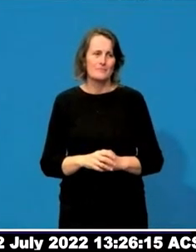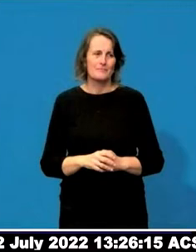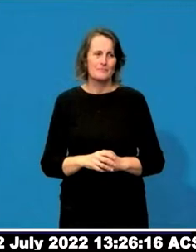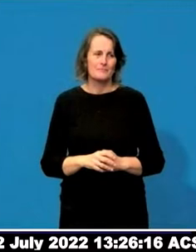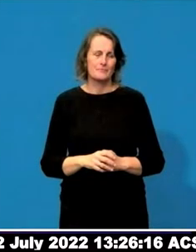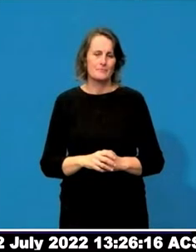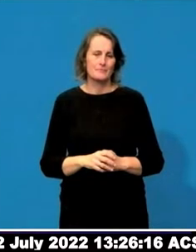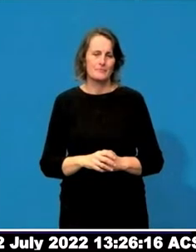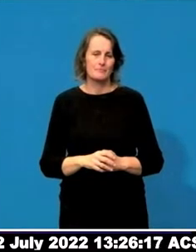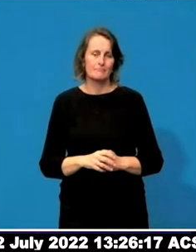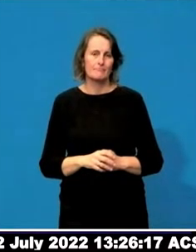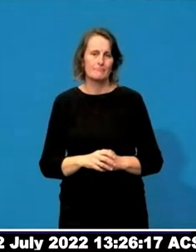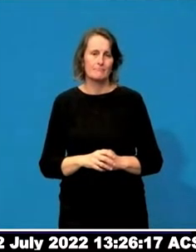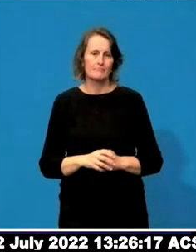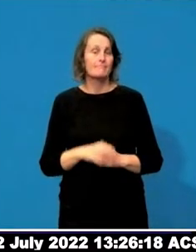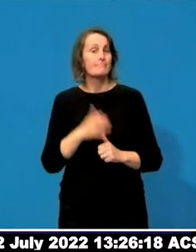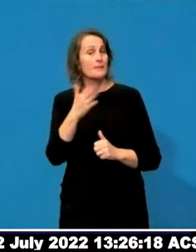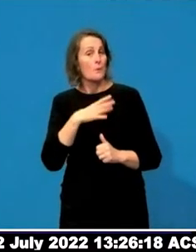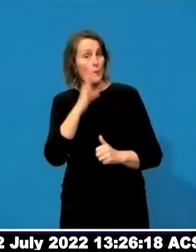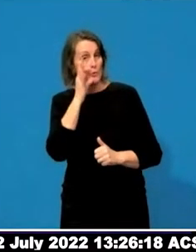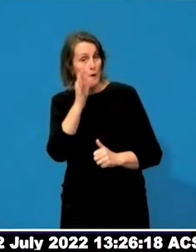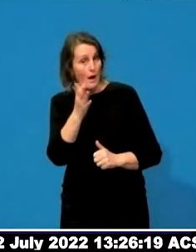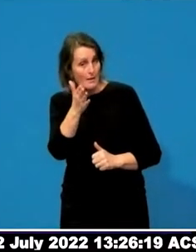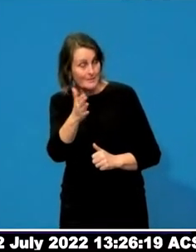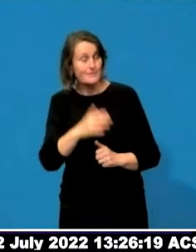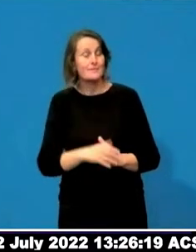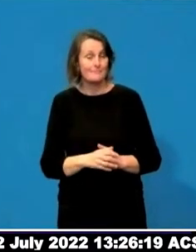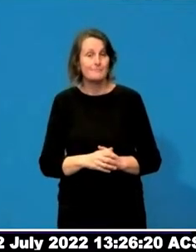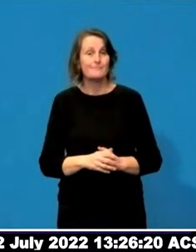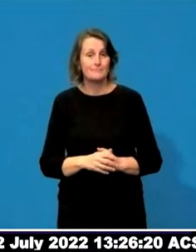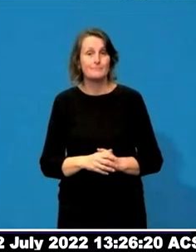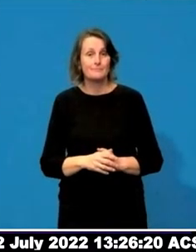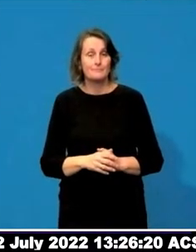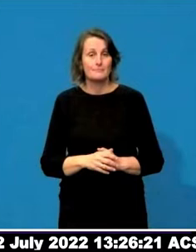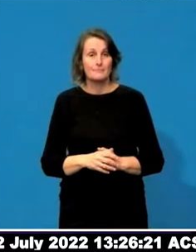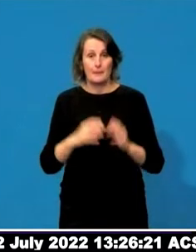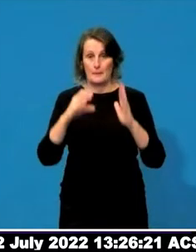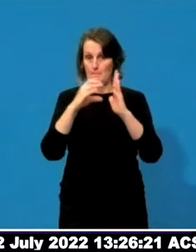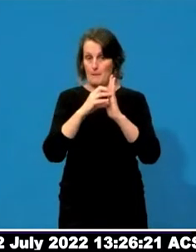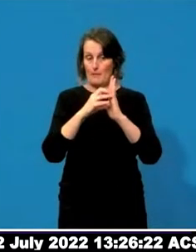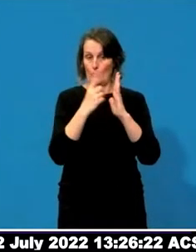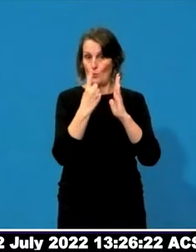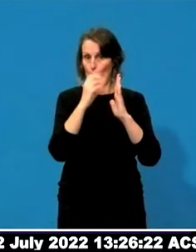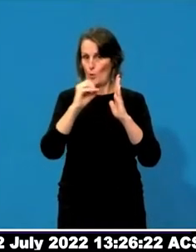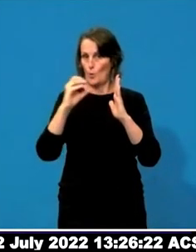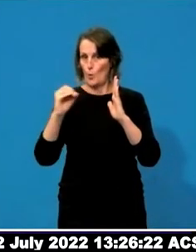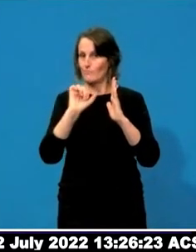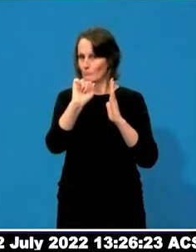MS McMAHON: Now, Mrs Smith, I would like to ask you something else. And this is at paragraph 100 of your statement.